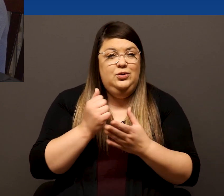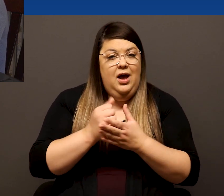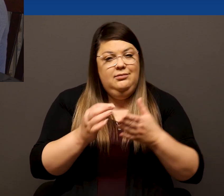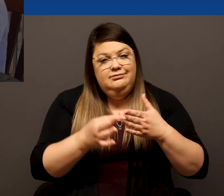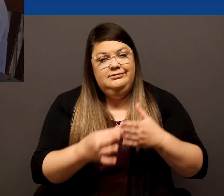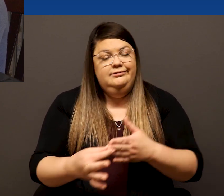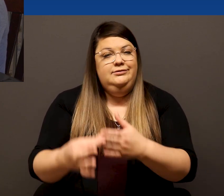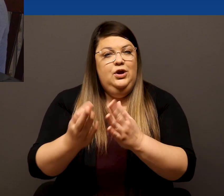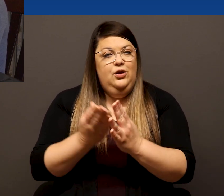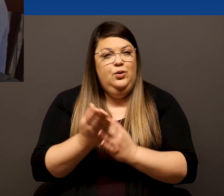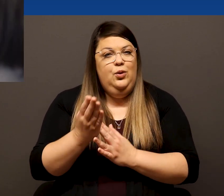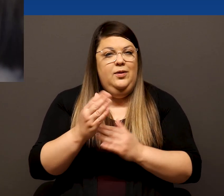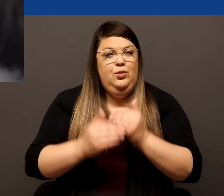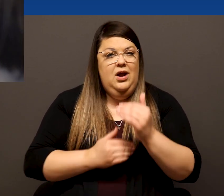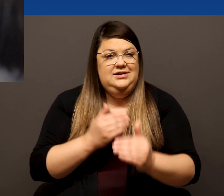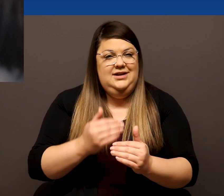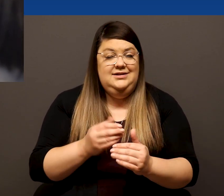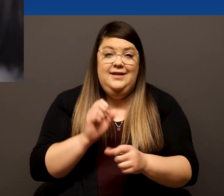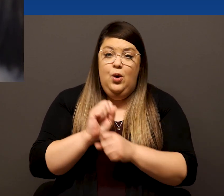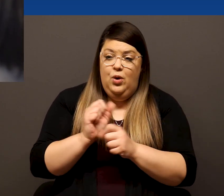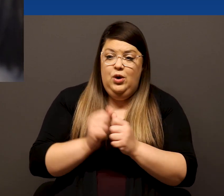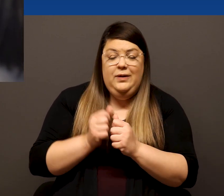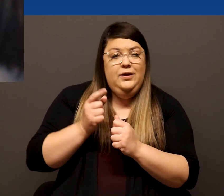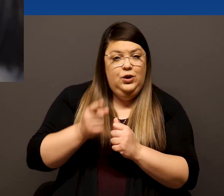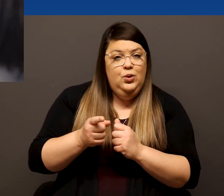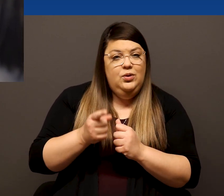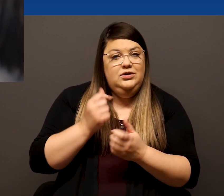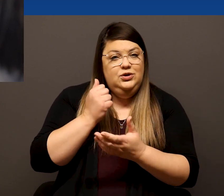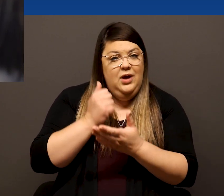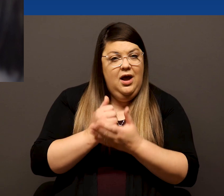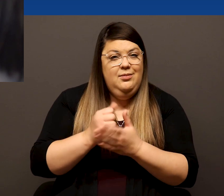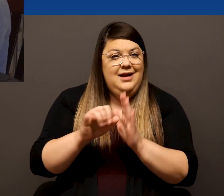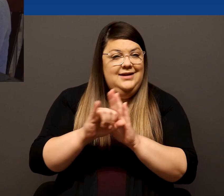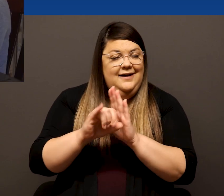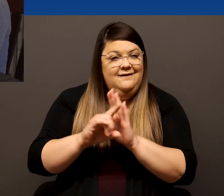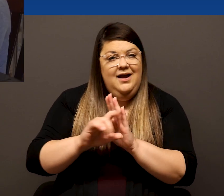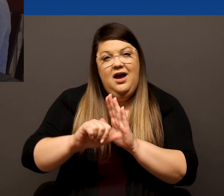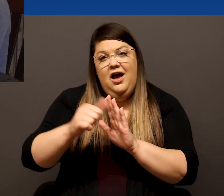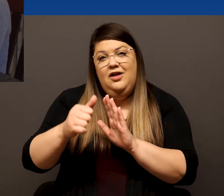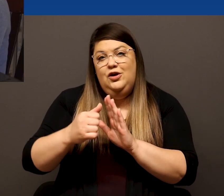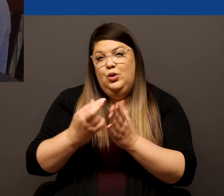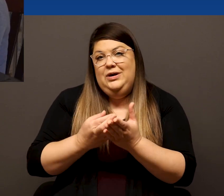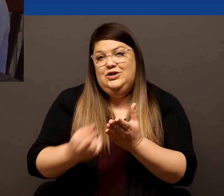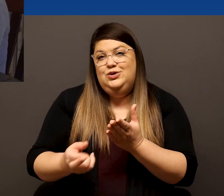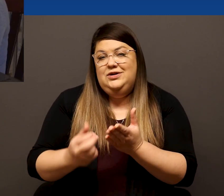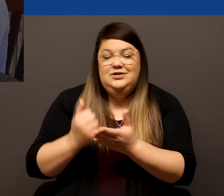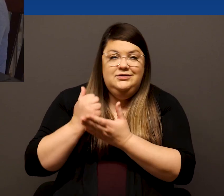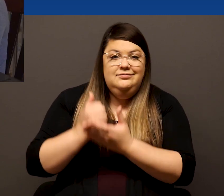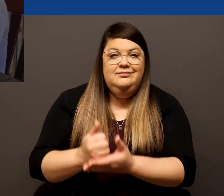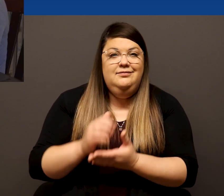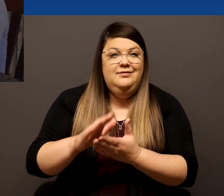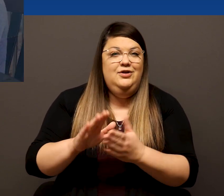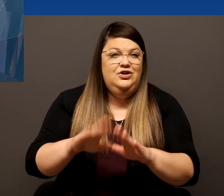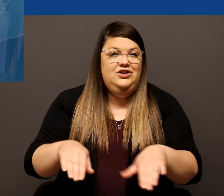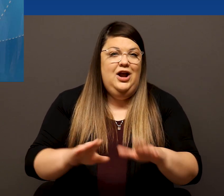They will work with you to identify additional resources to help assist your child to grow and develop.